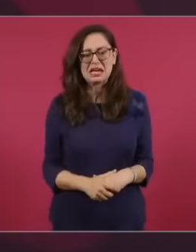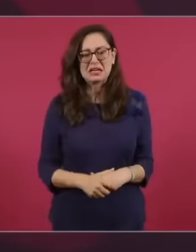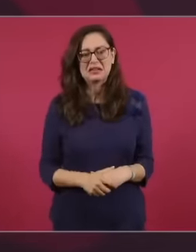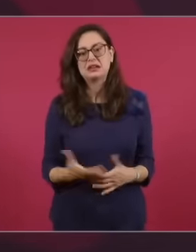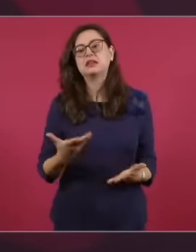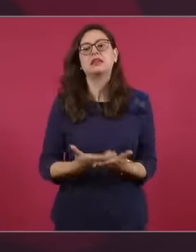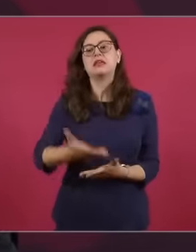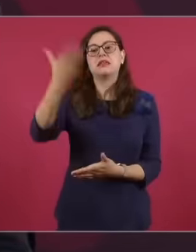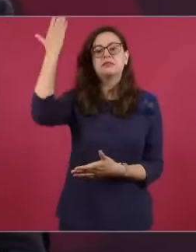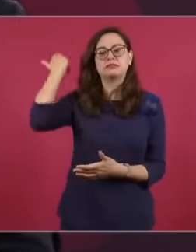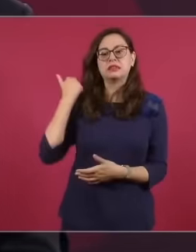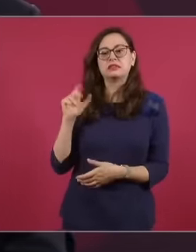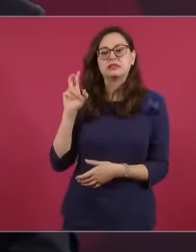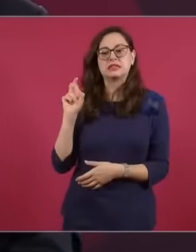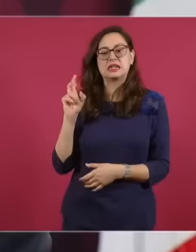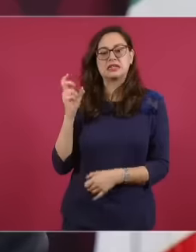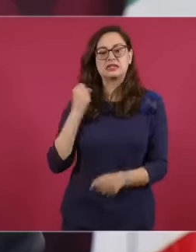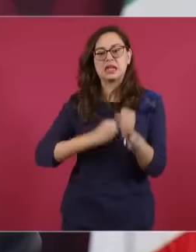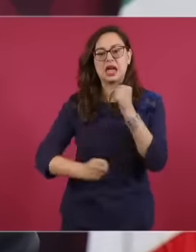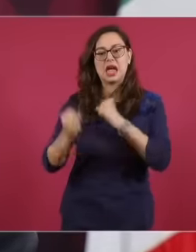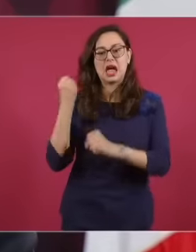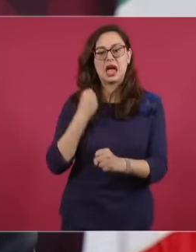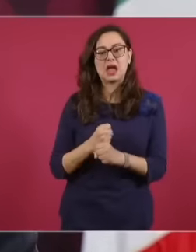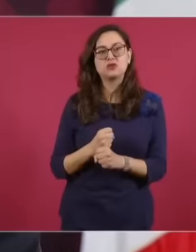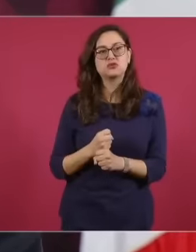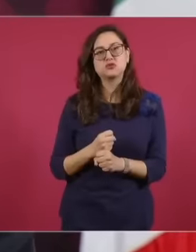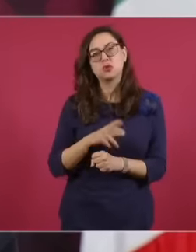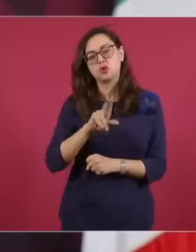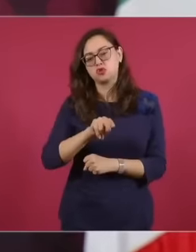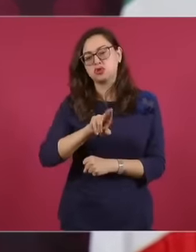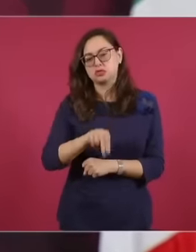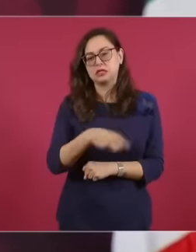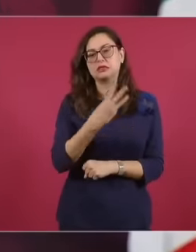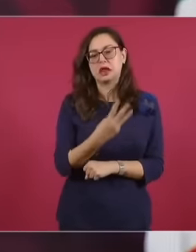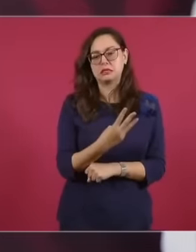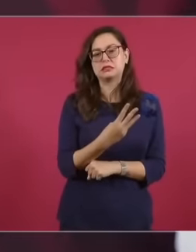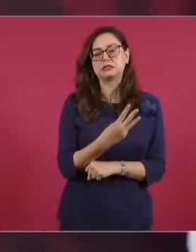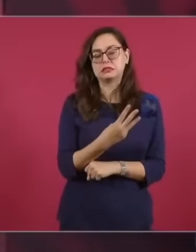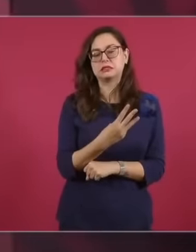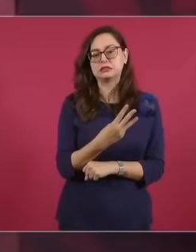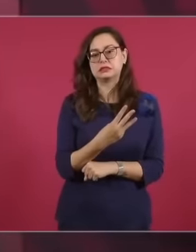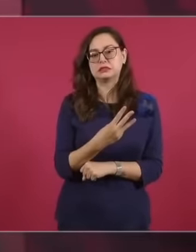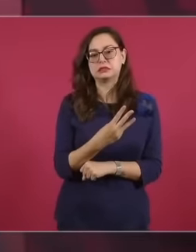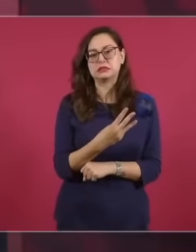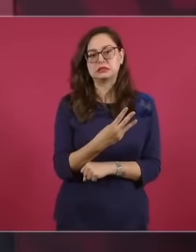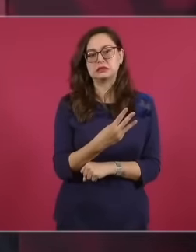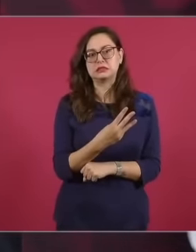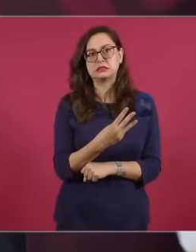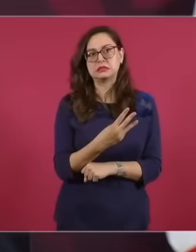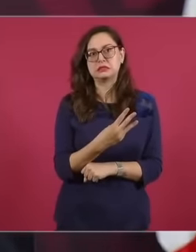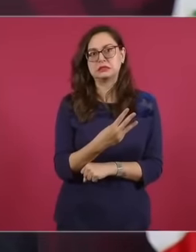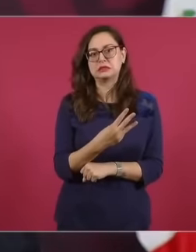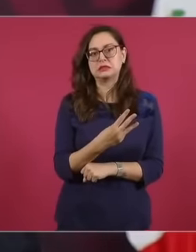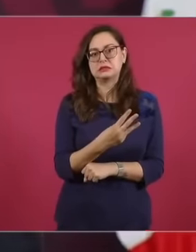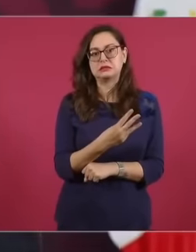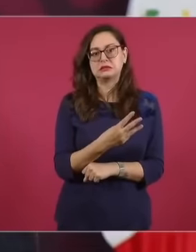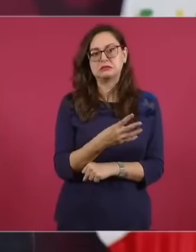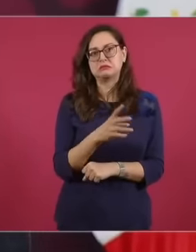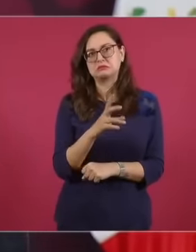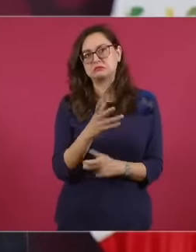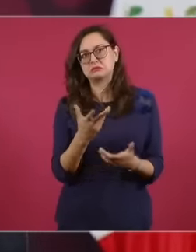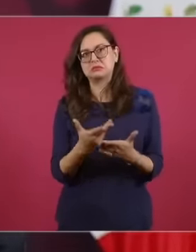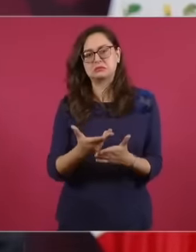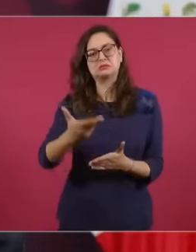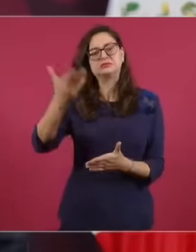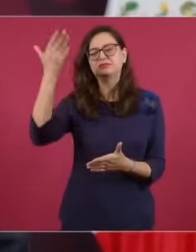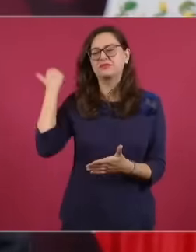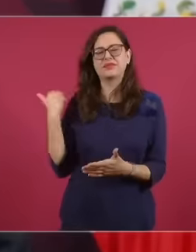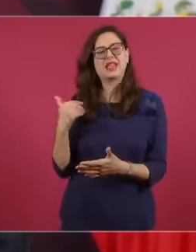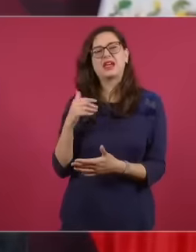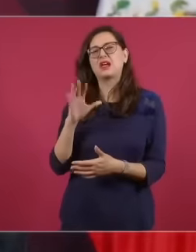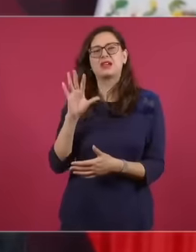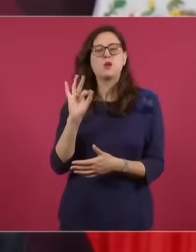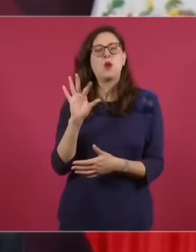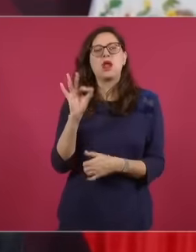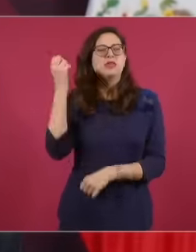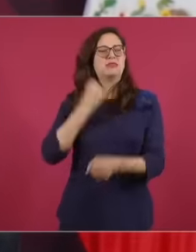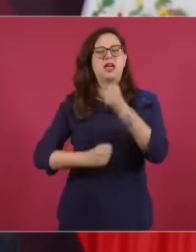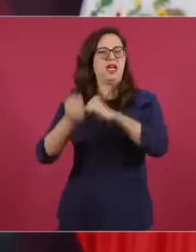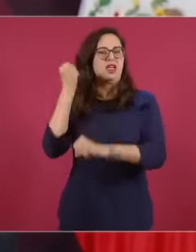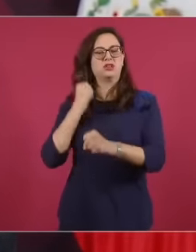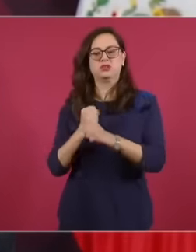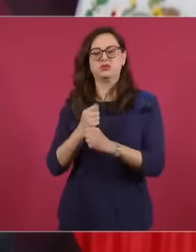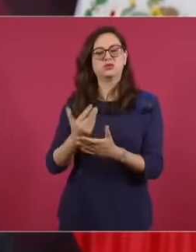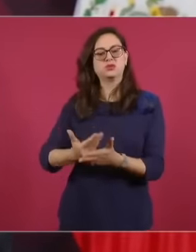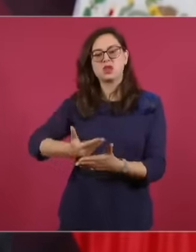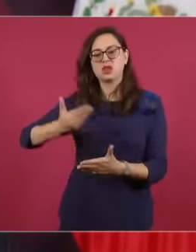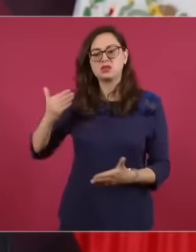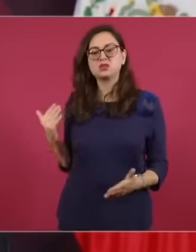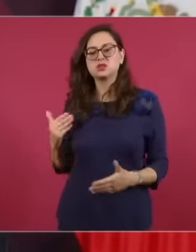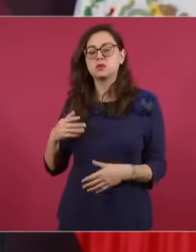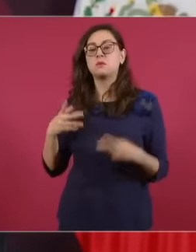years ago in 83, 36 years, 40 years when the revolution began. neoliberal policy a minimum wage was enough